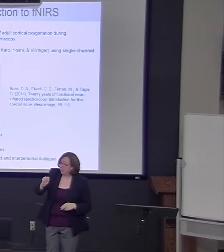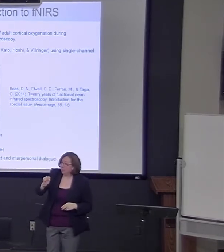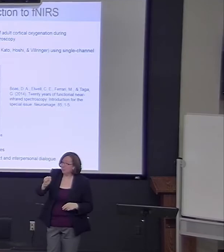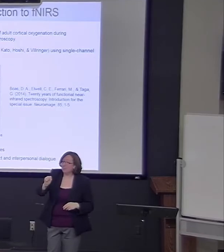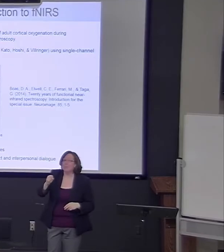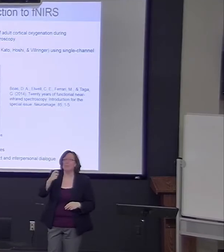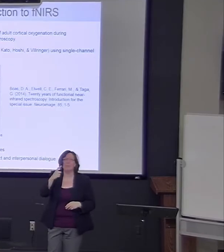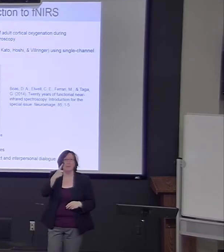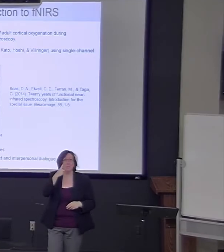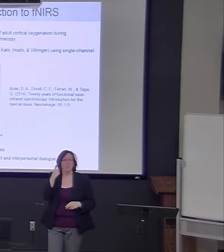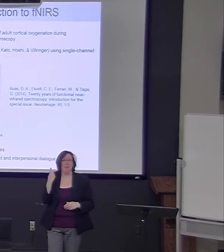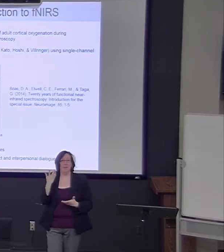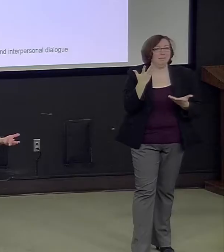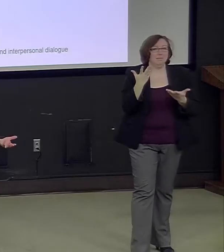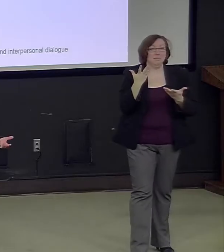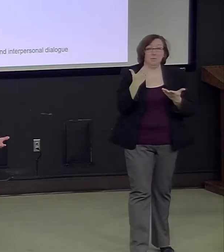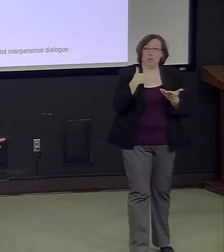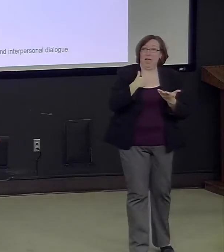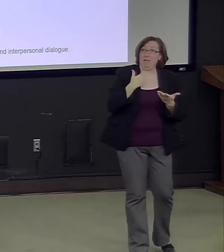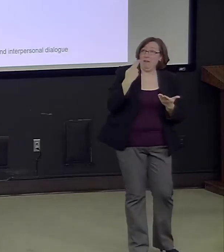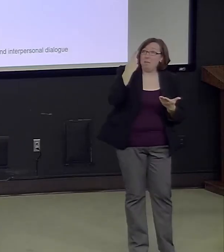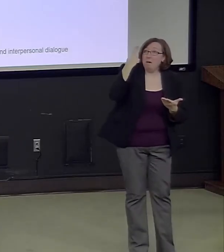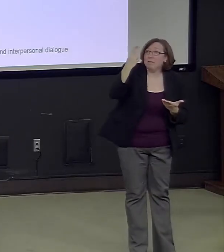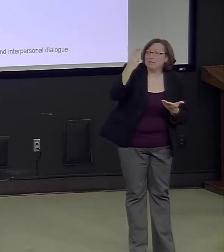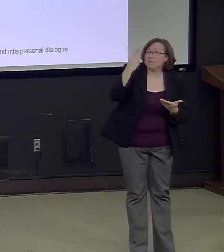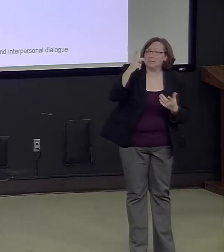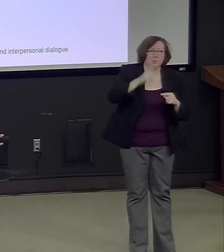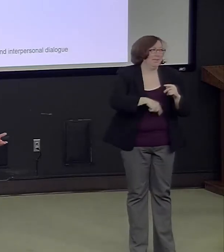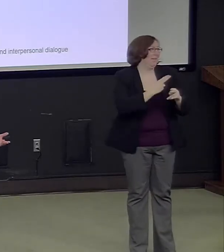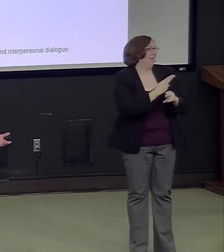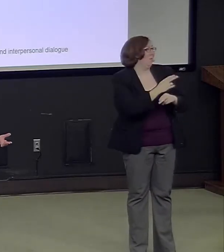that can't be asked any other way other than to do